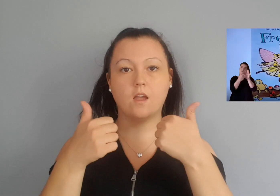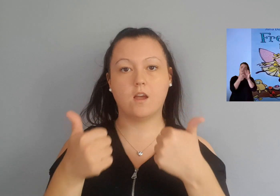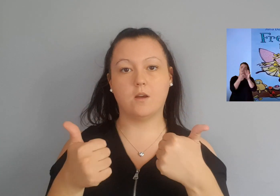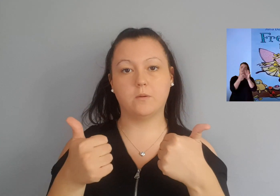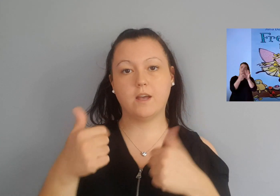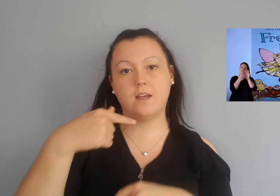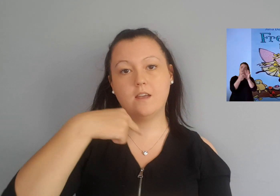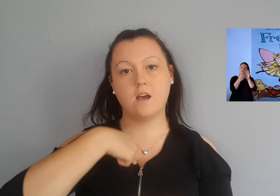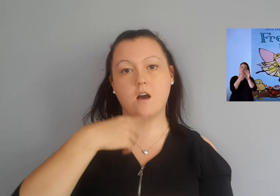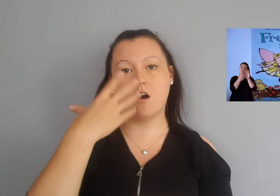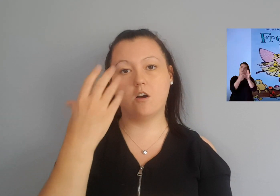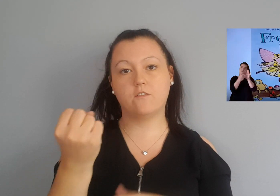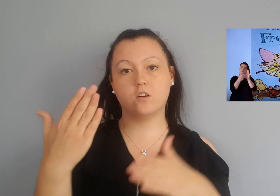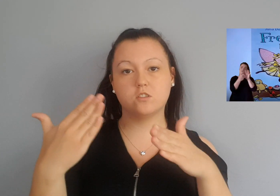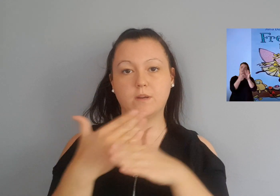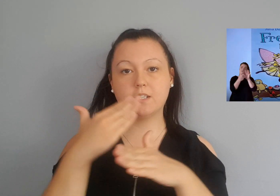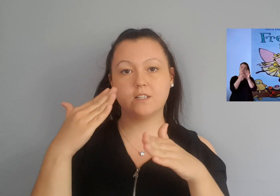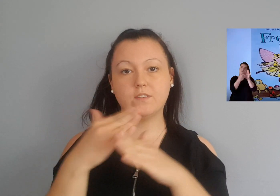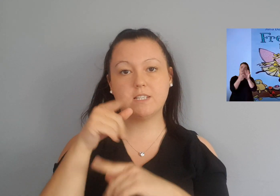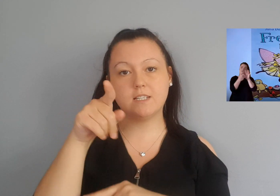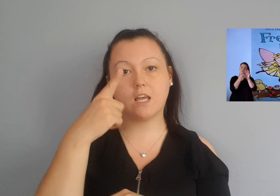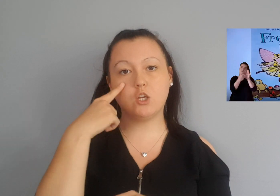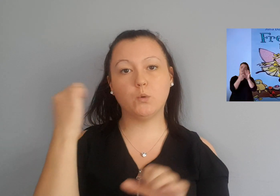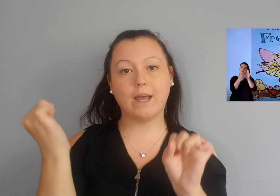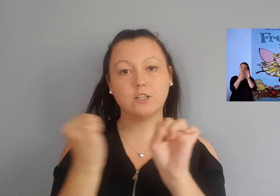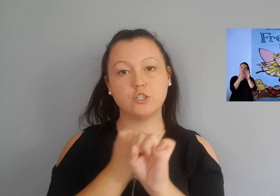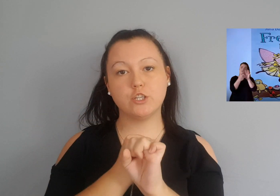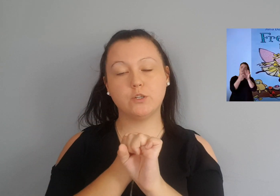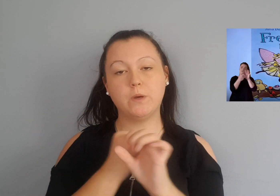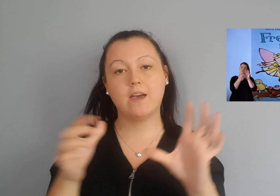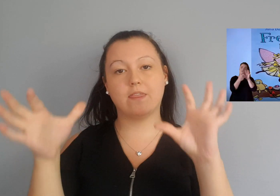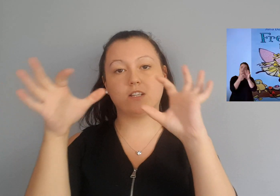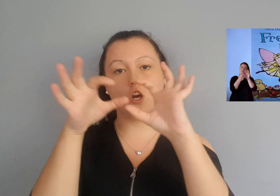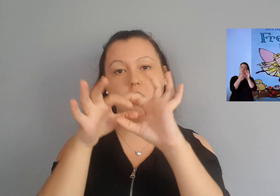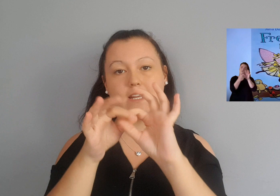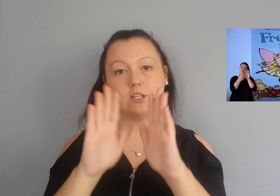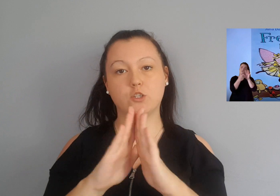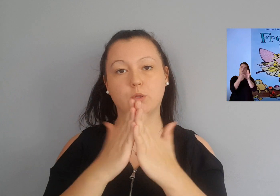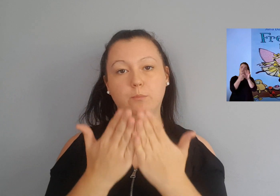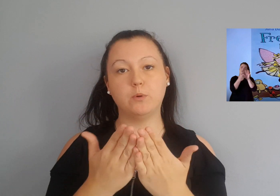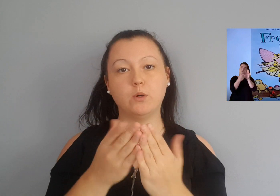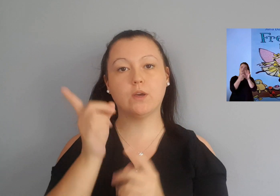Ok. I've got some activities that you can do that are linked to the book